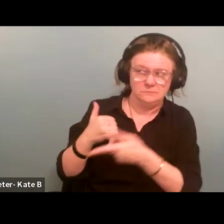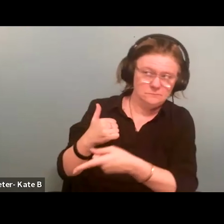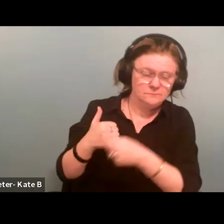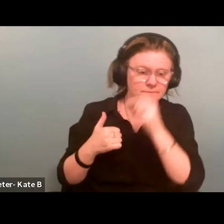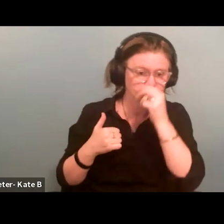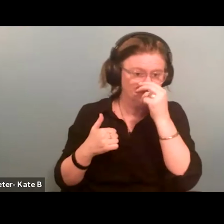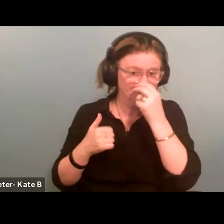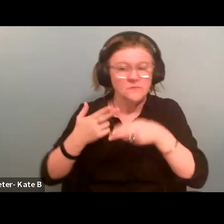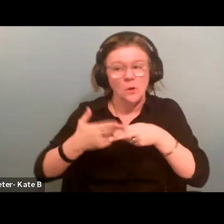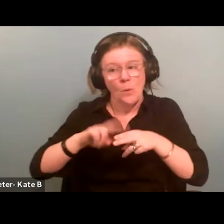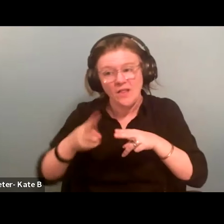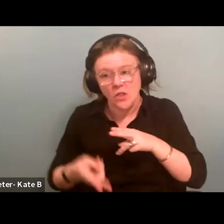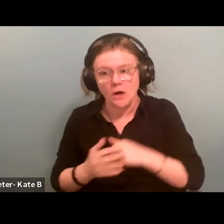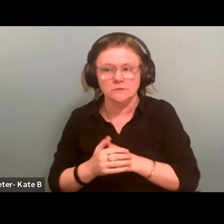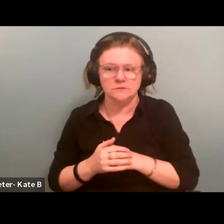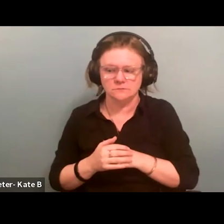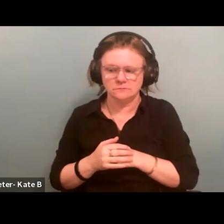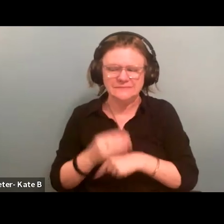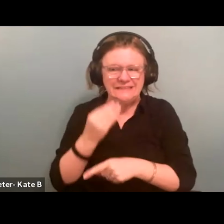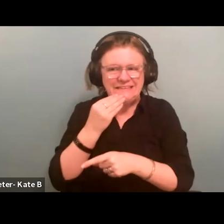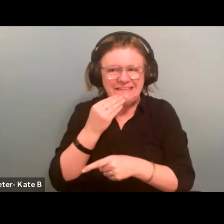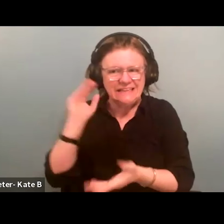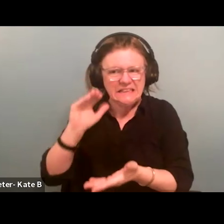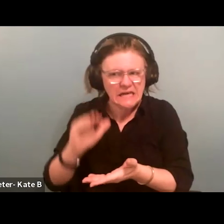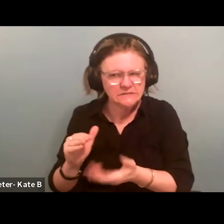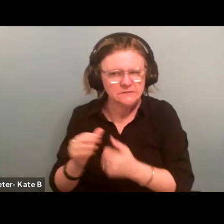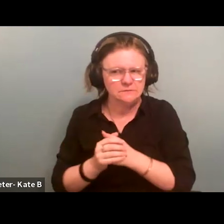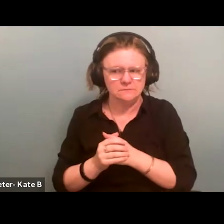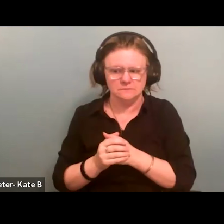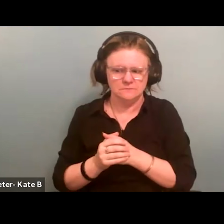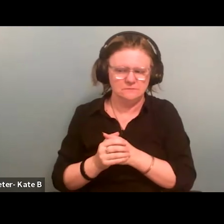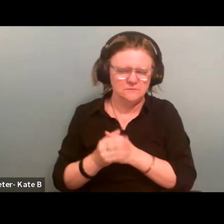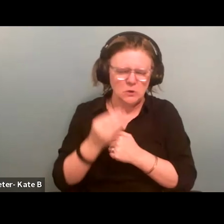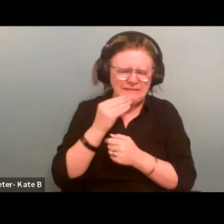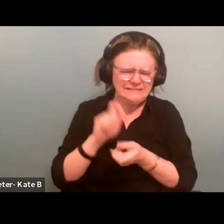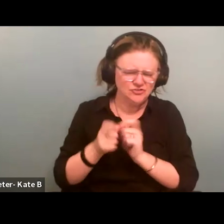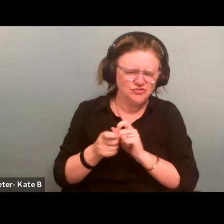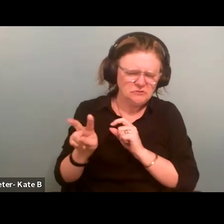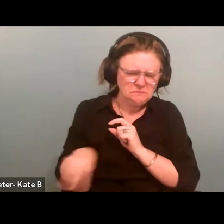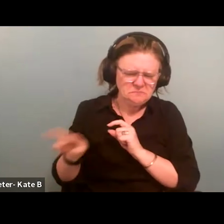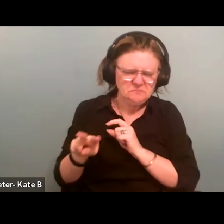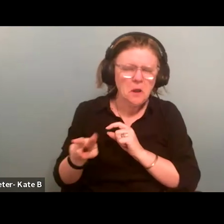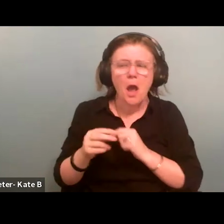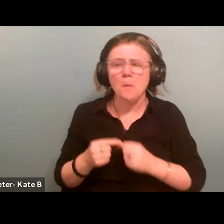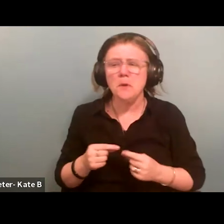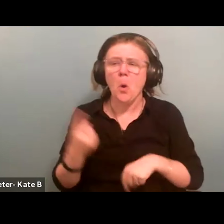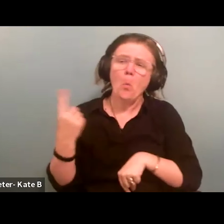Weight loss, changes in eating habits, a lot of these things individually may not be a definite,